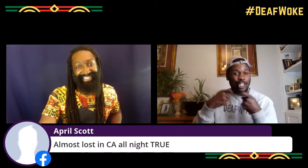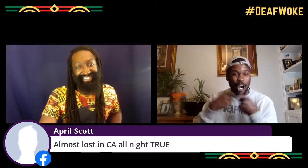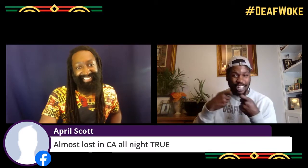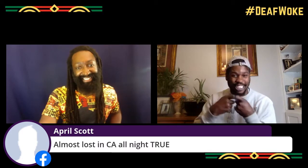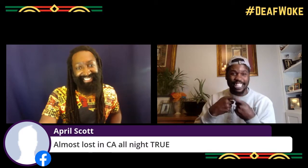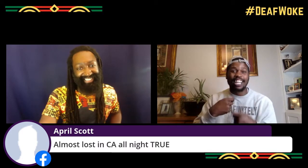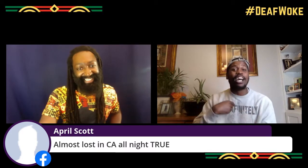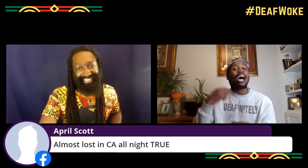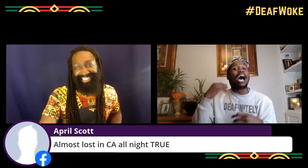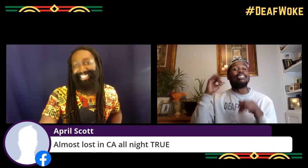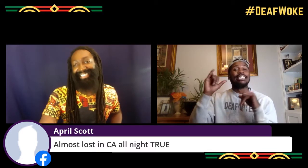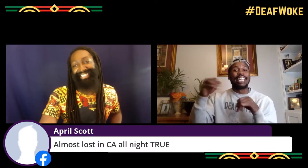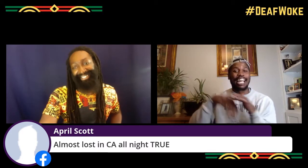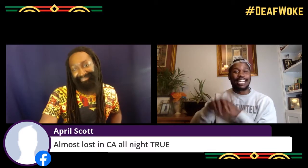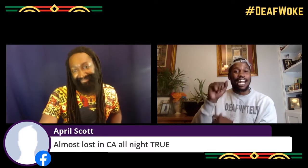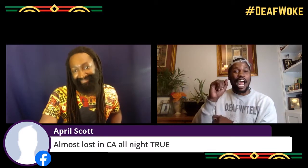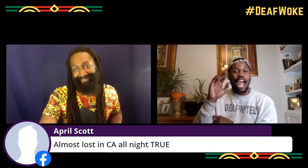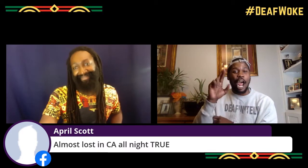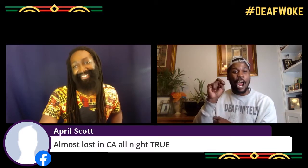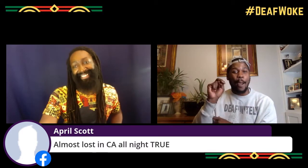My phone, I didn't charge my phone